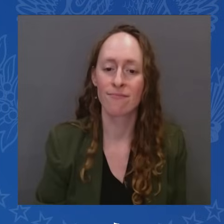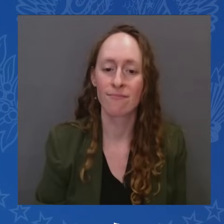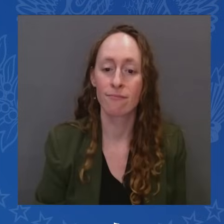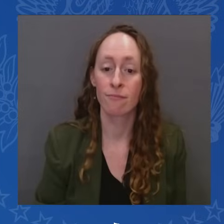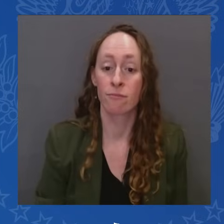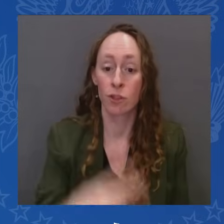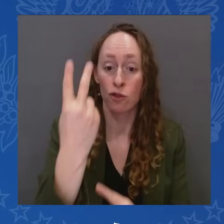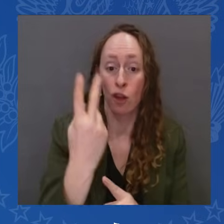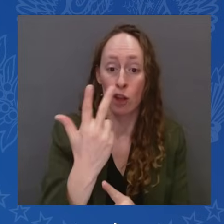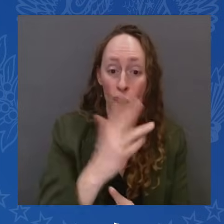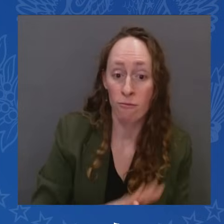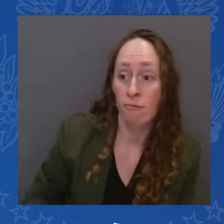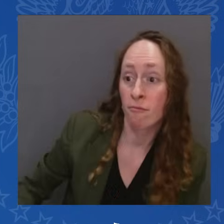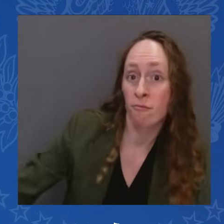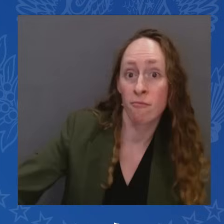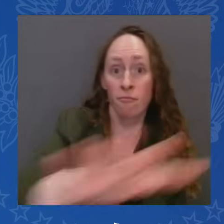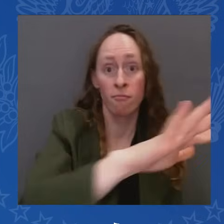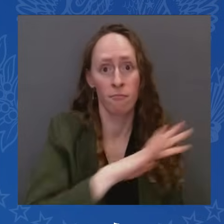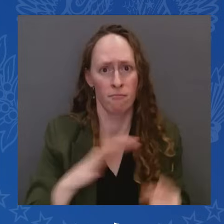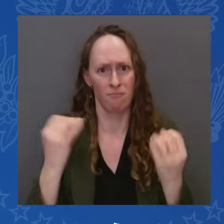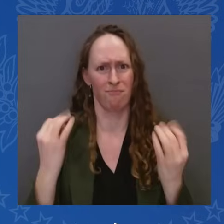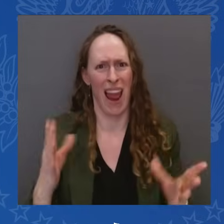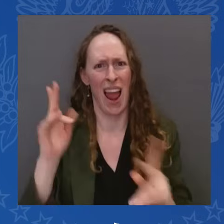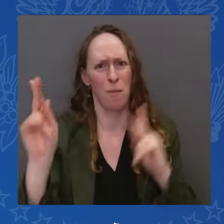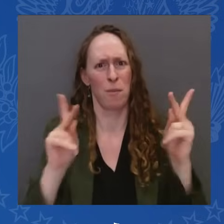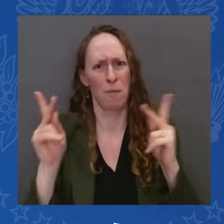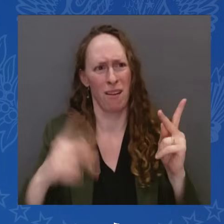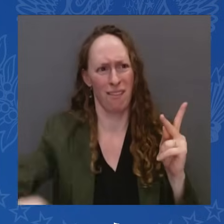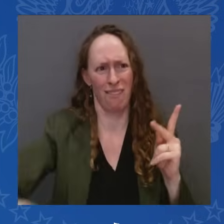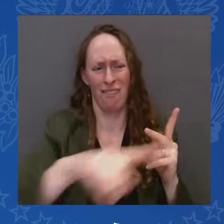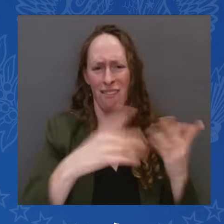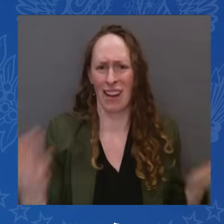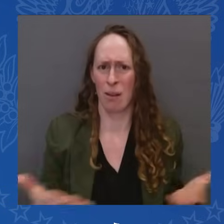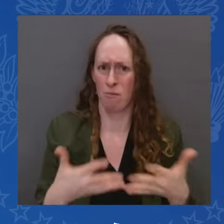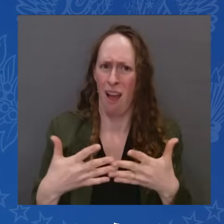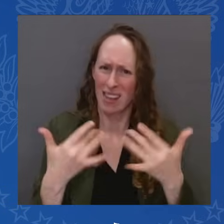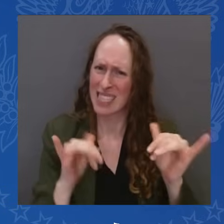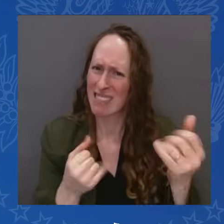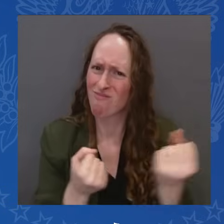Third, I informed Mr. President that Ukraine has fulfilled